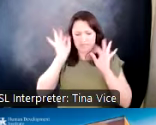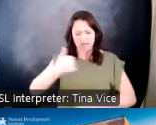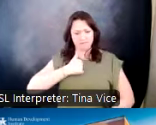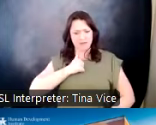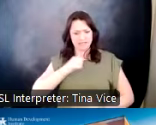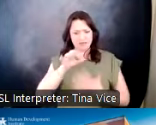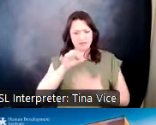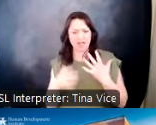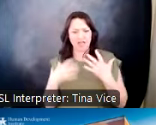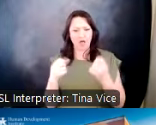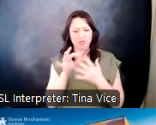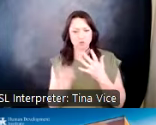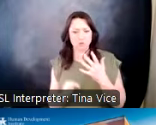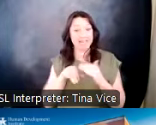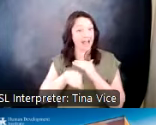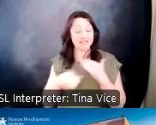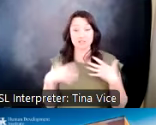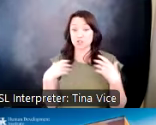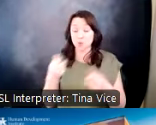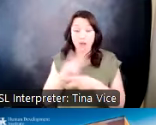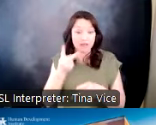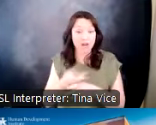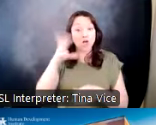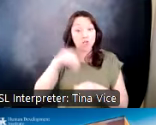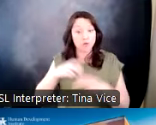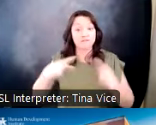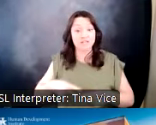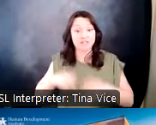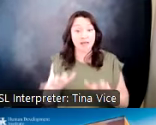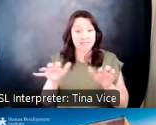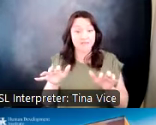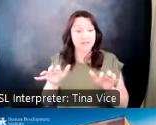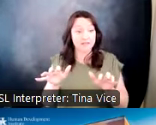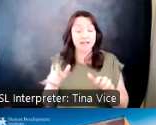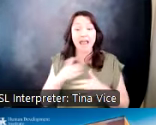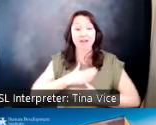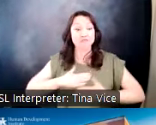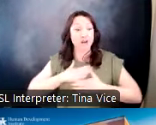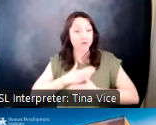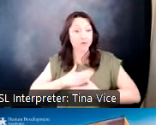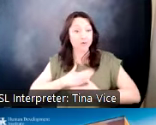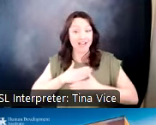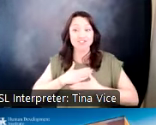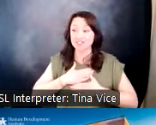health care, including physical activity and recreation that meets the needs of